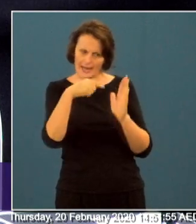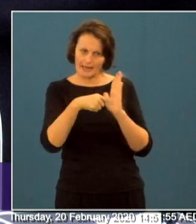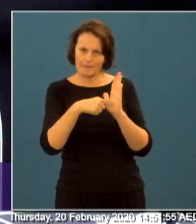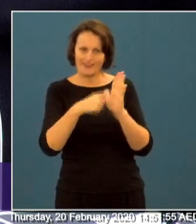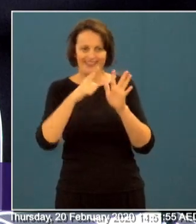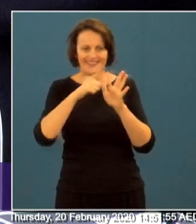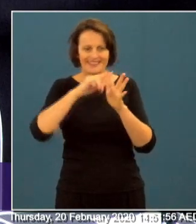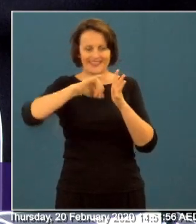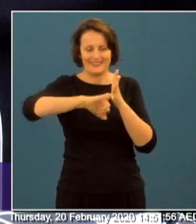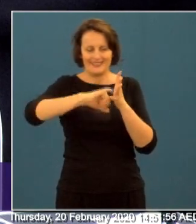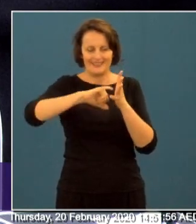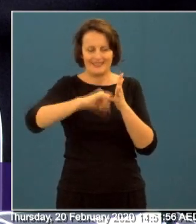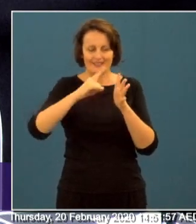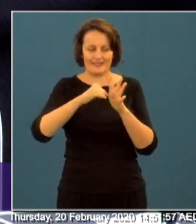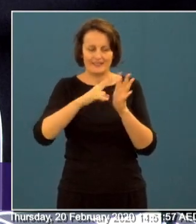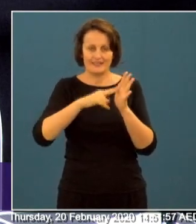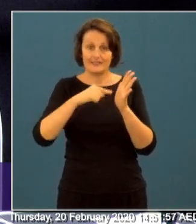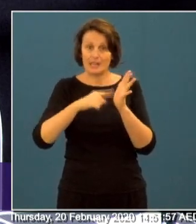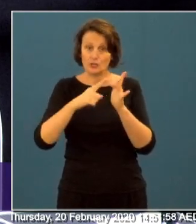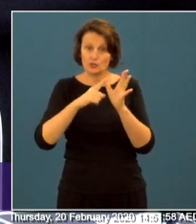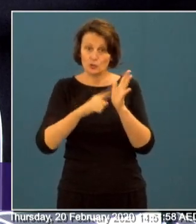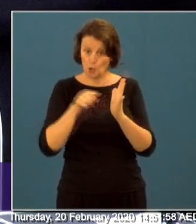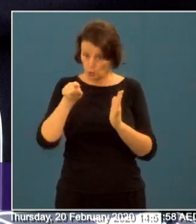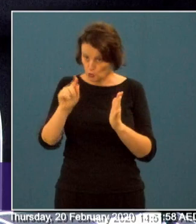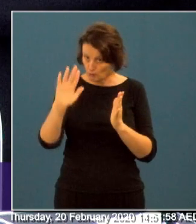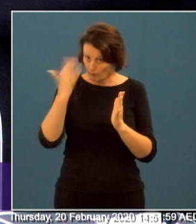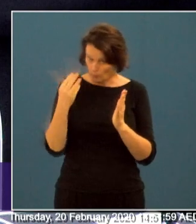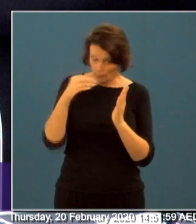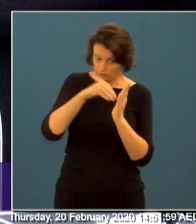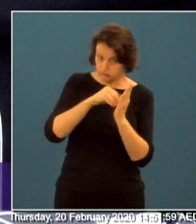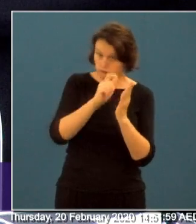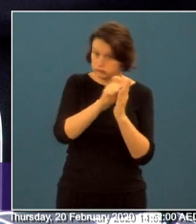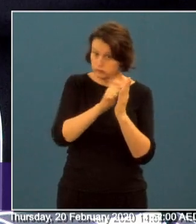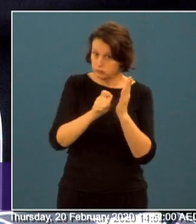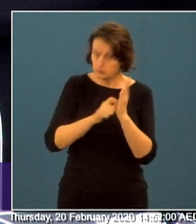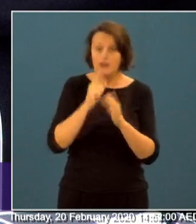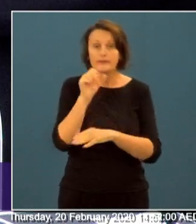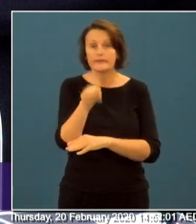Yes. That's correct. And did you contribute to that document? I did. And what's the purpose of that document?